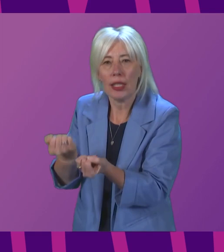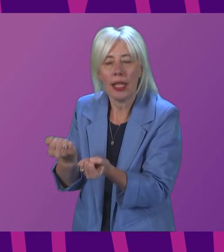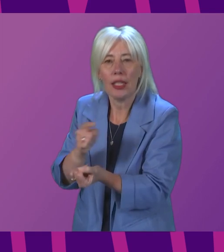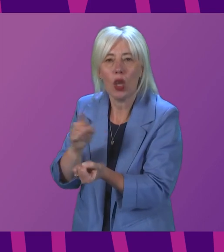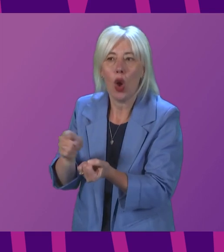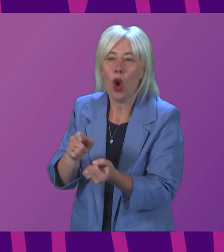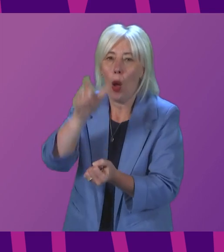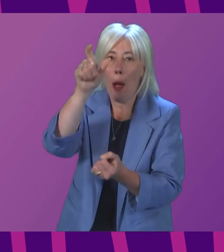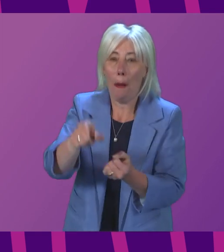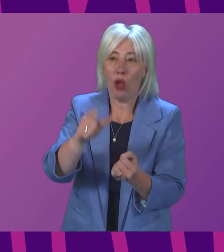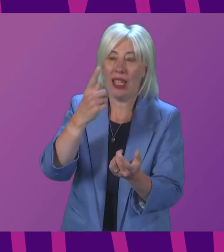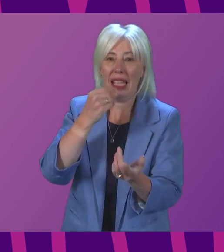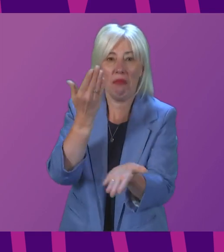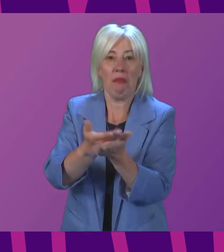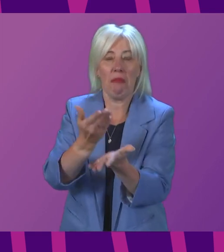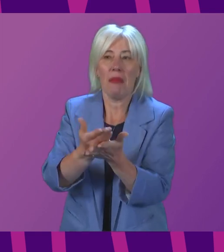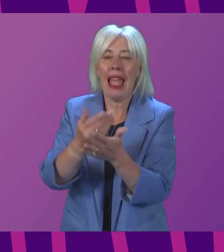in-person trials, which causes further delays?